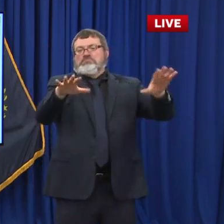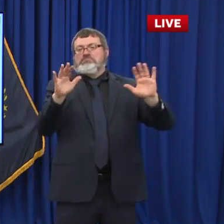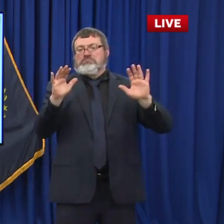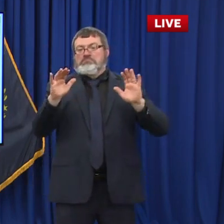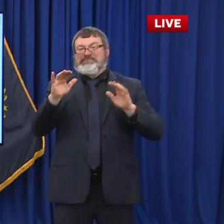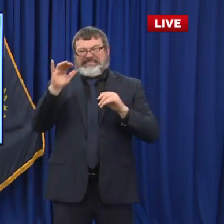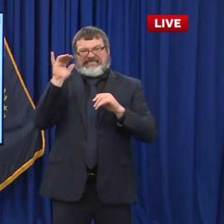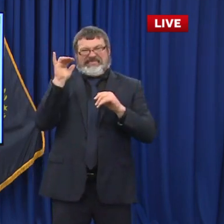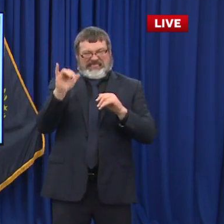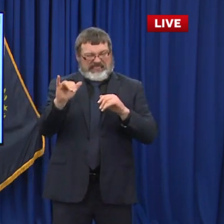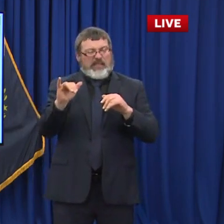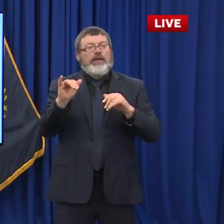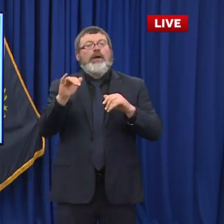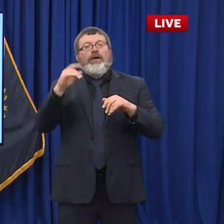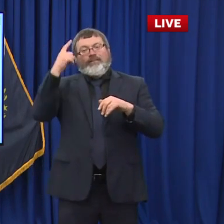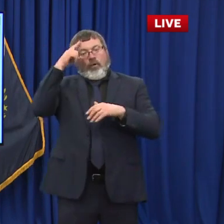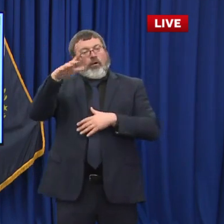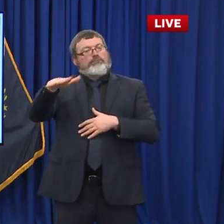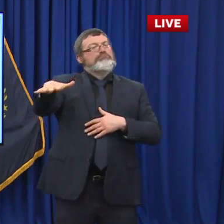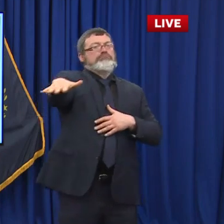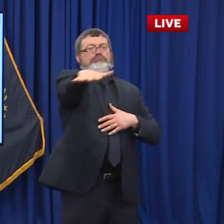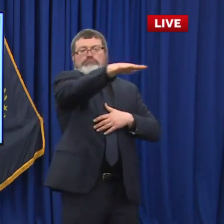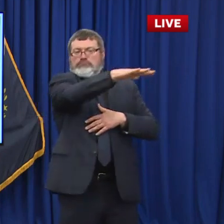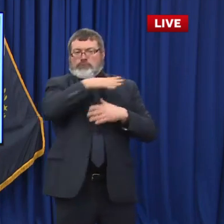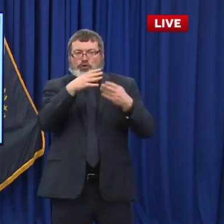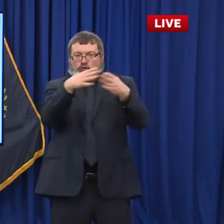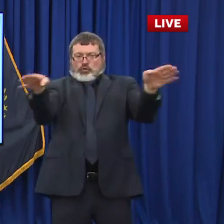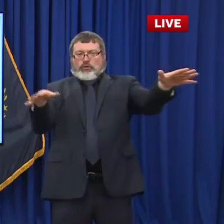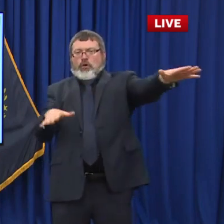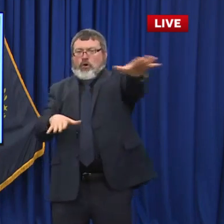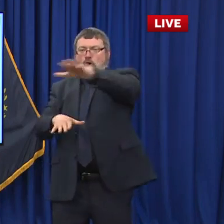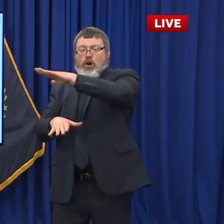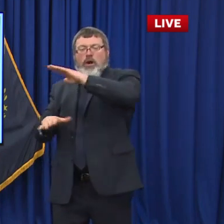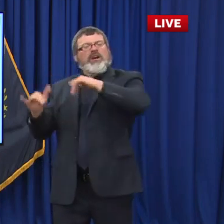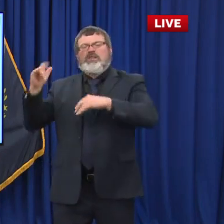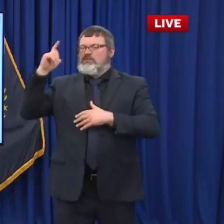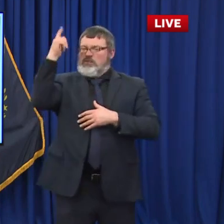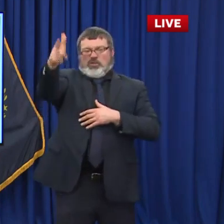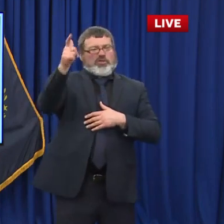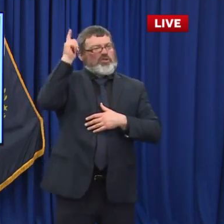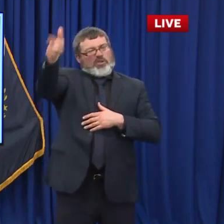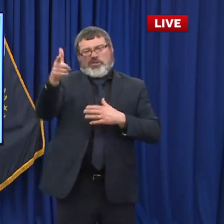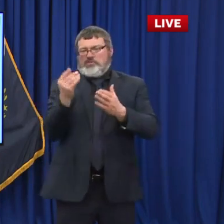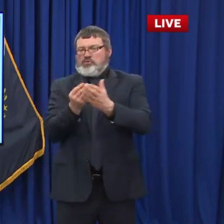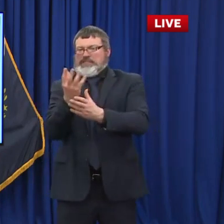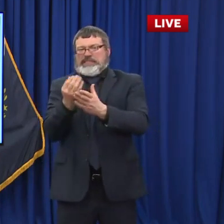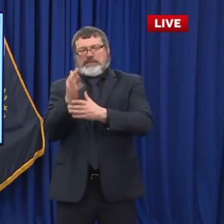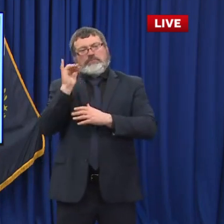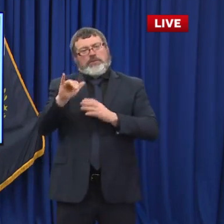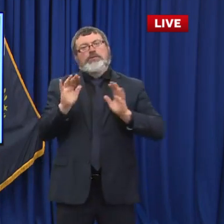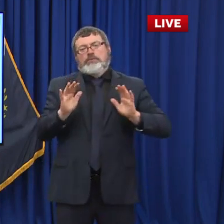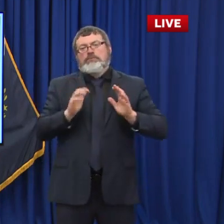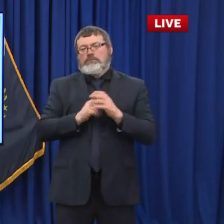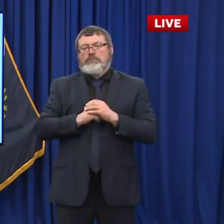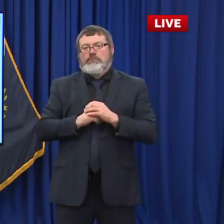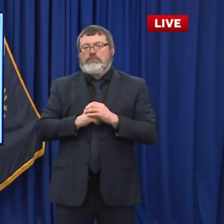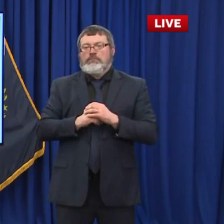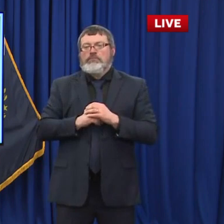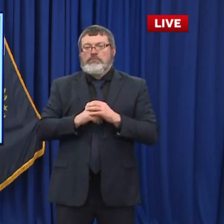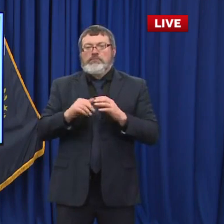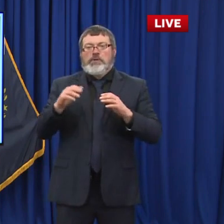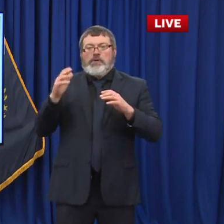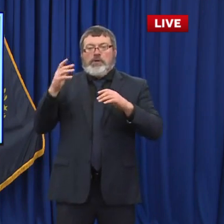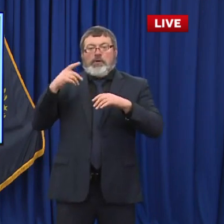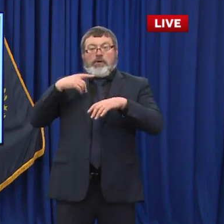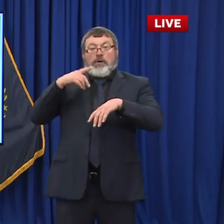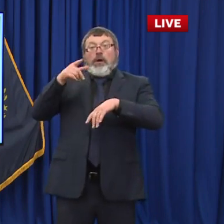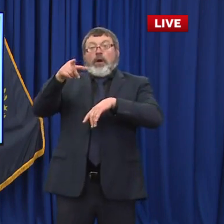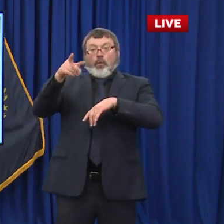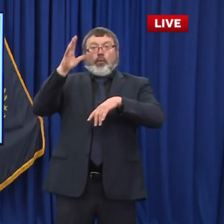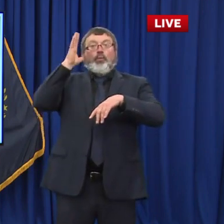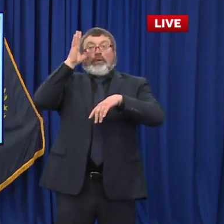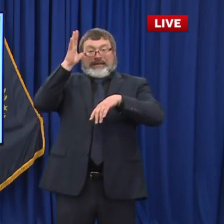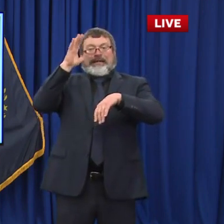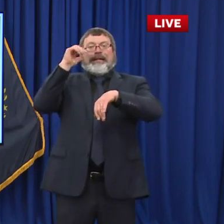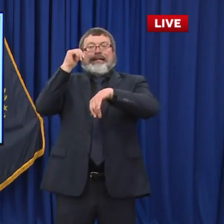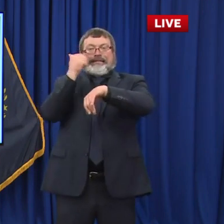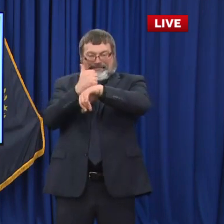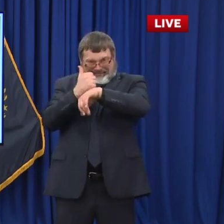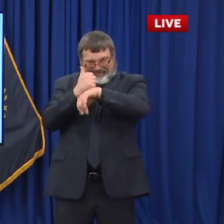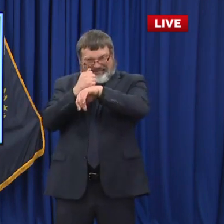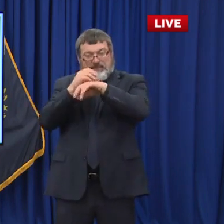SO TEST FIST FIXED VACCINATION SITES TO SERVE THE POPULATION AS WELL IF THEY’RE NOT ABLE TO GET THEIR VACCINE FROM THEIR HEALTHCARE PROVIDER AND ALL OF THAT IS GOING TO BE AVAILABLE IN